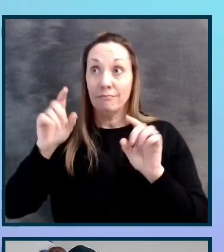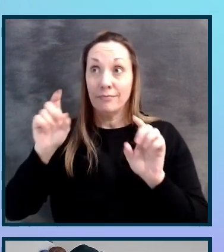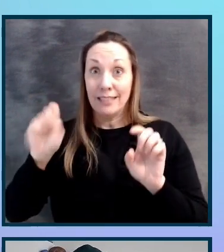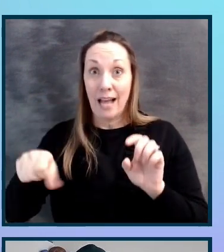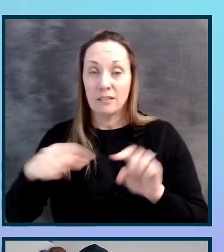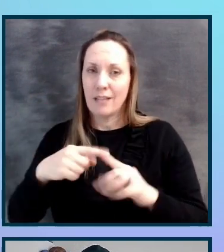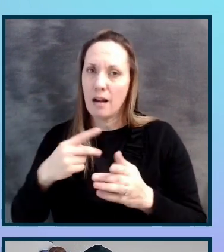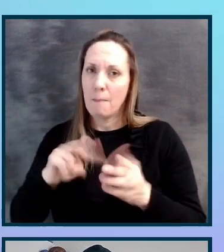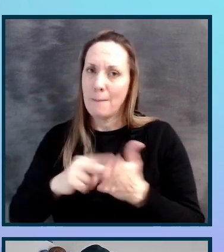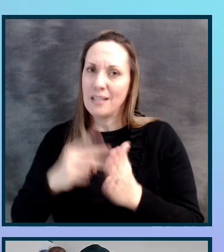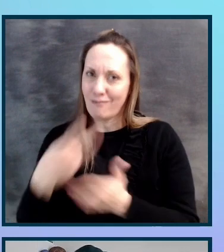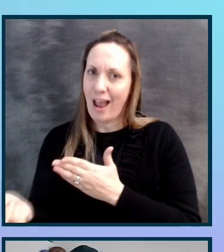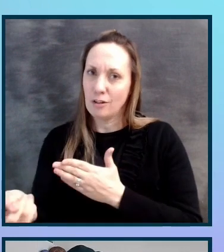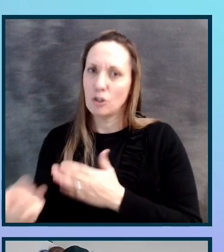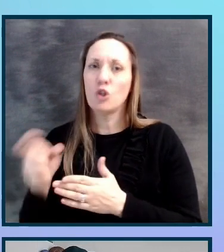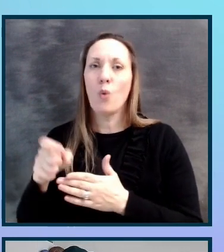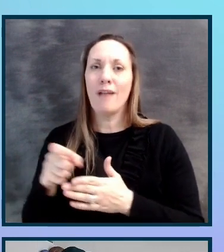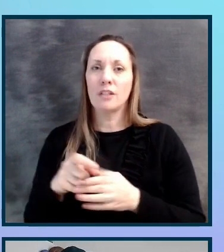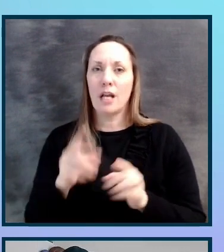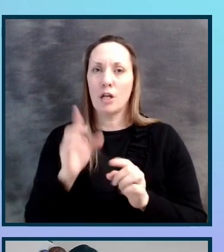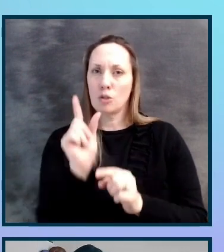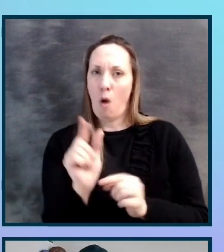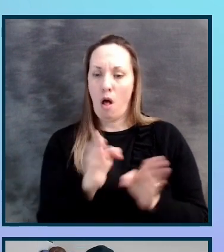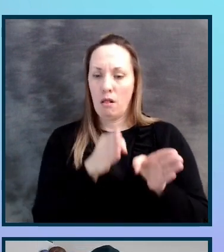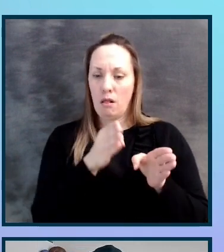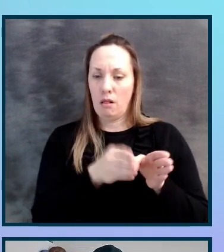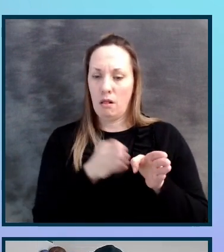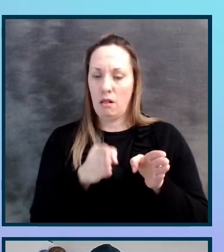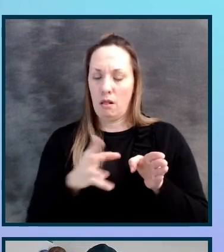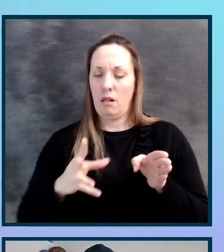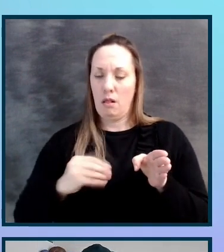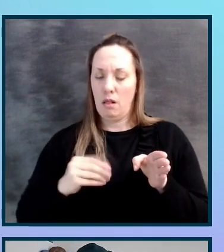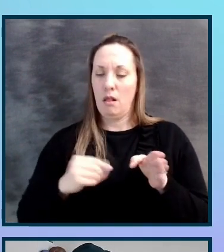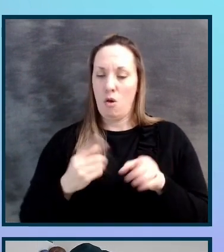You have to take small incremental wins in order to be able